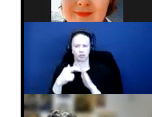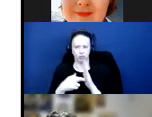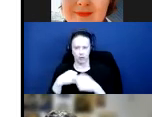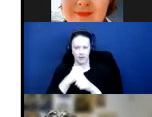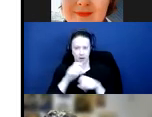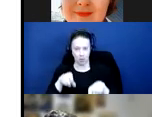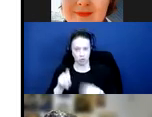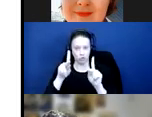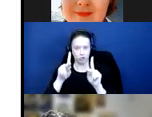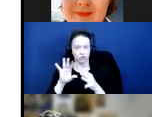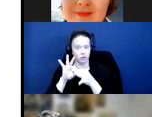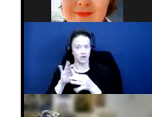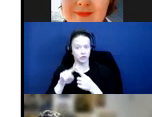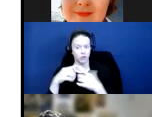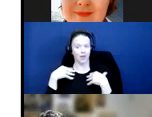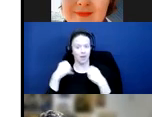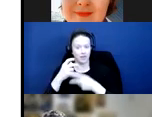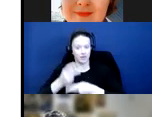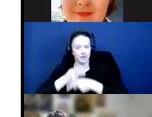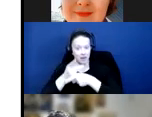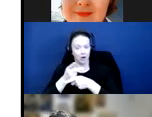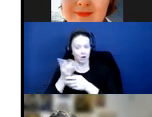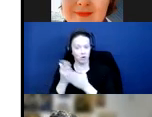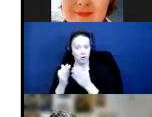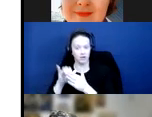on the healthcare side of the Oregon Health Authority.